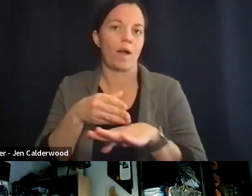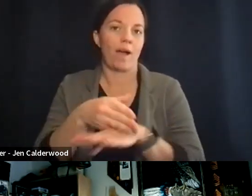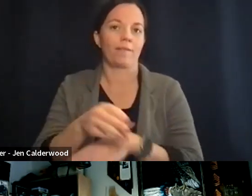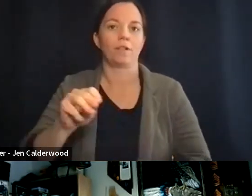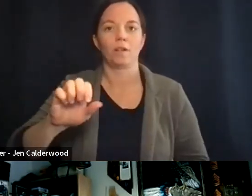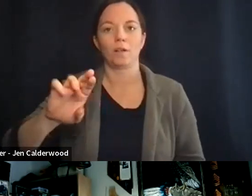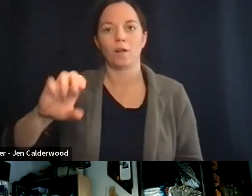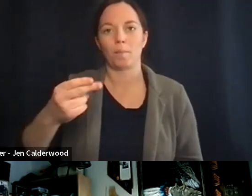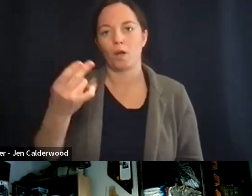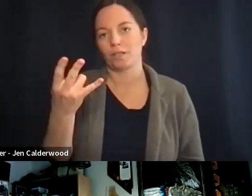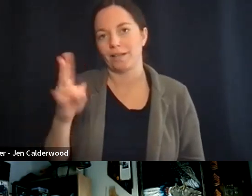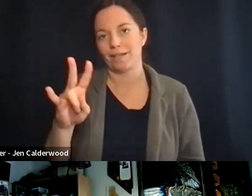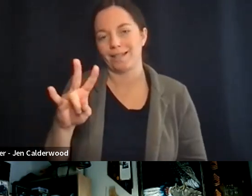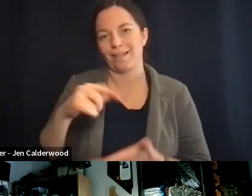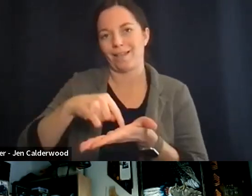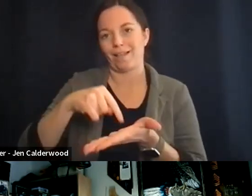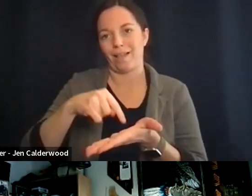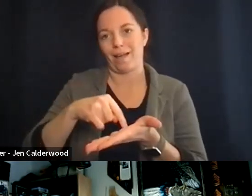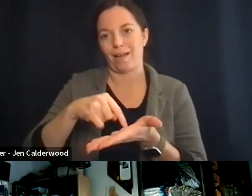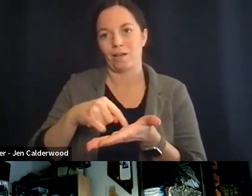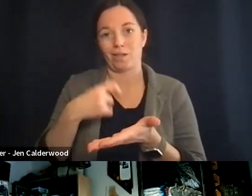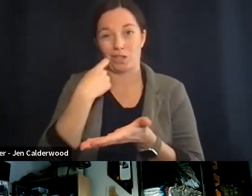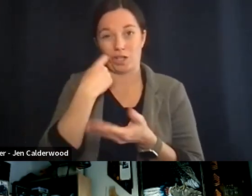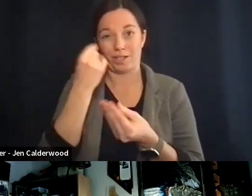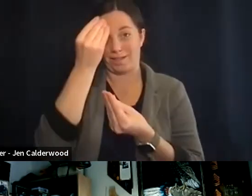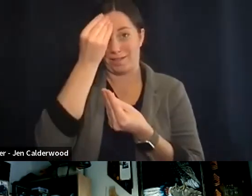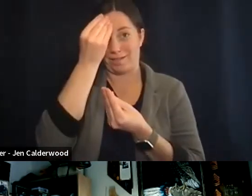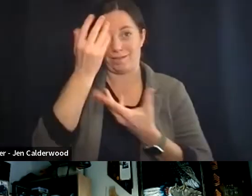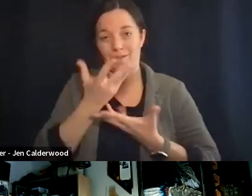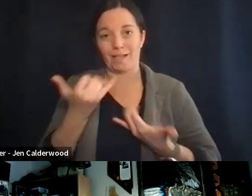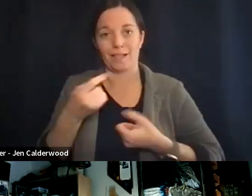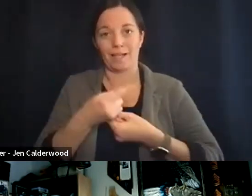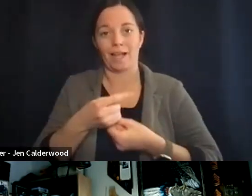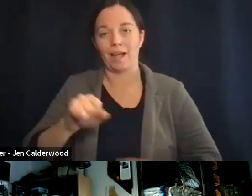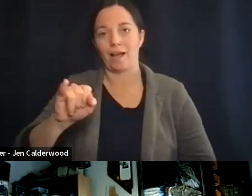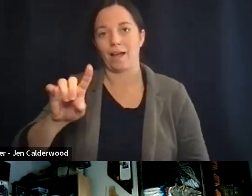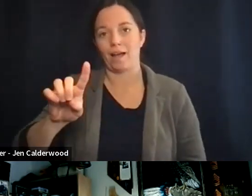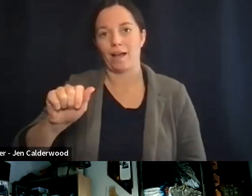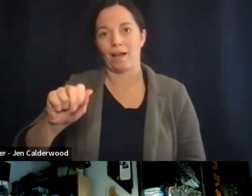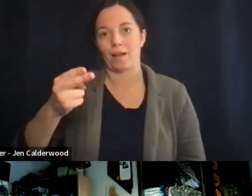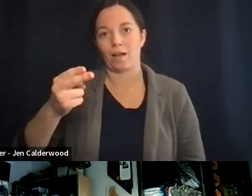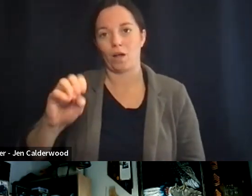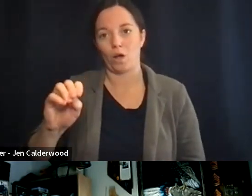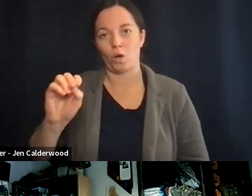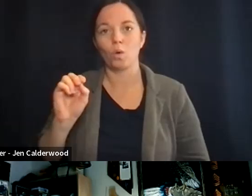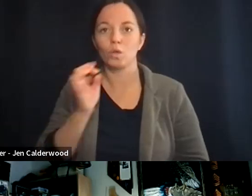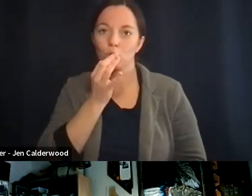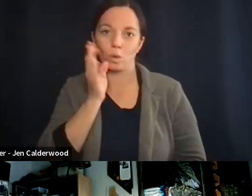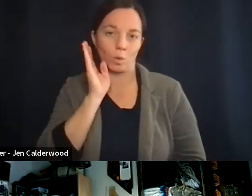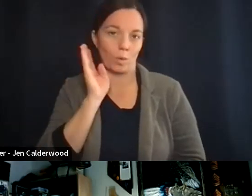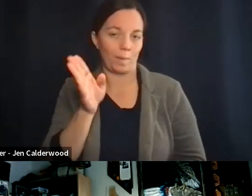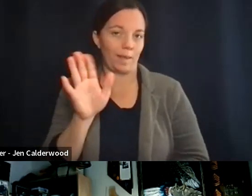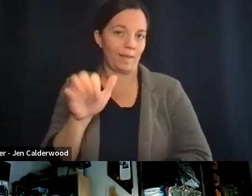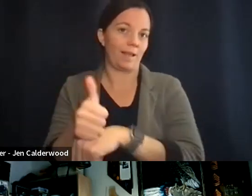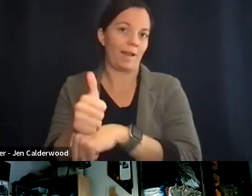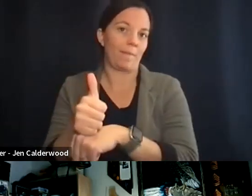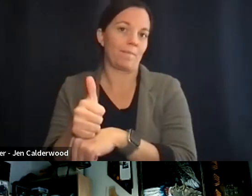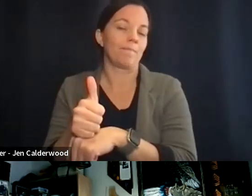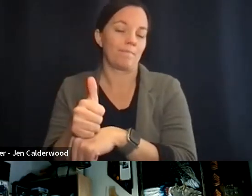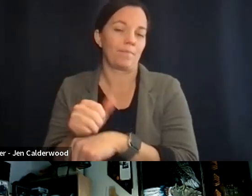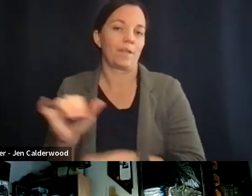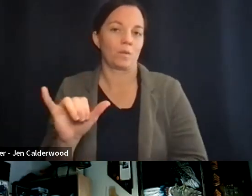17 deadline to do these site visits. We just, I think, today got notification that Idaho, coming up later on as well.